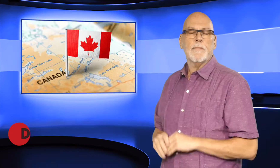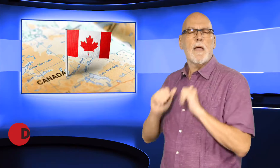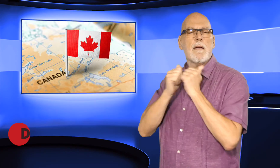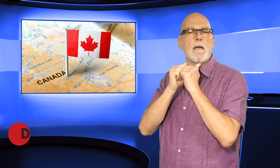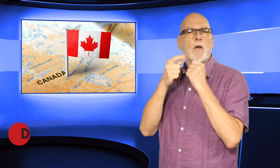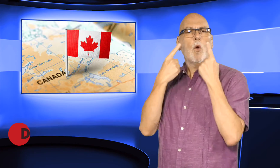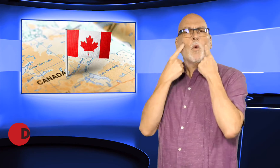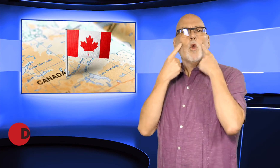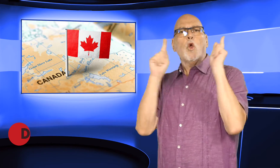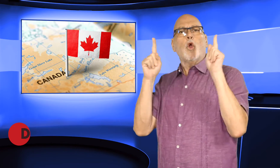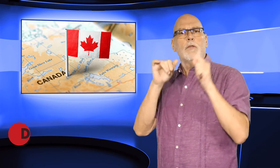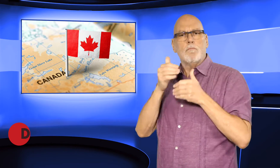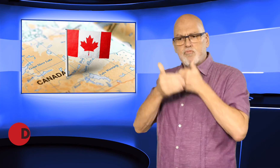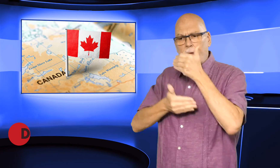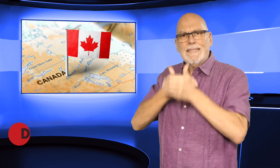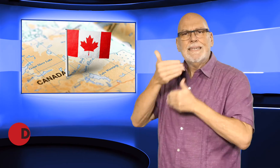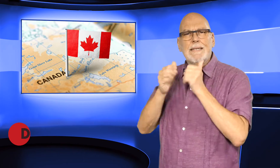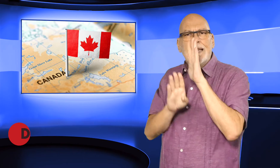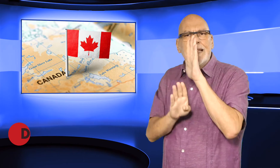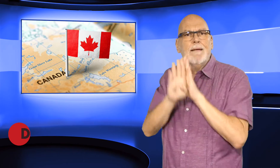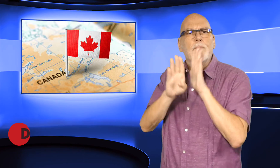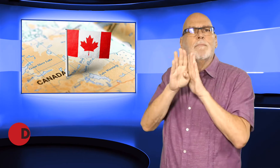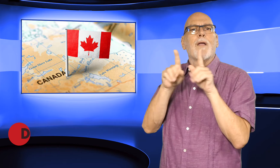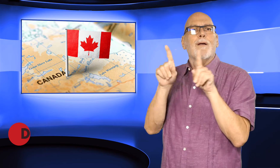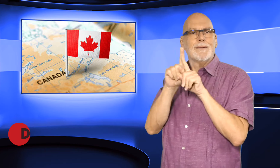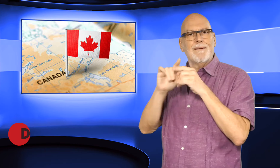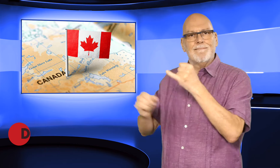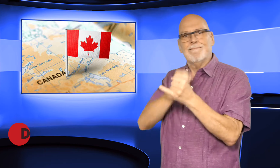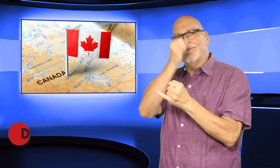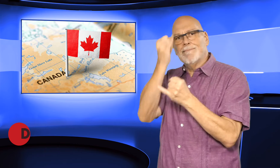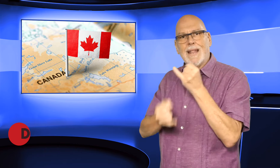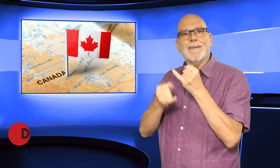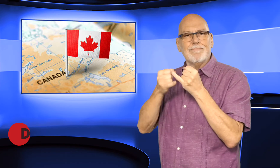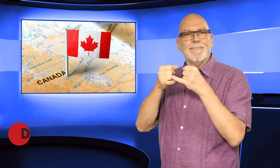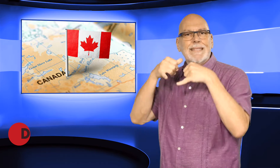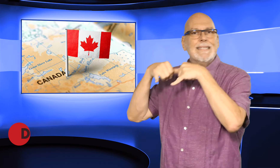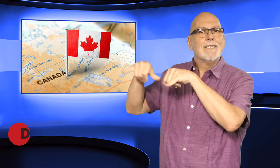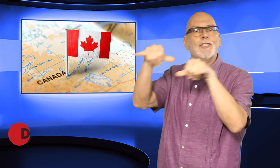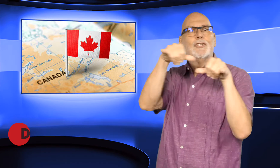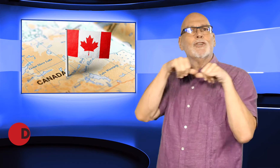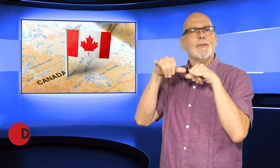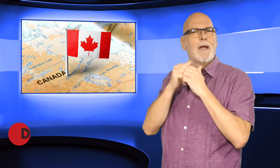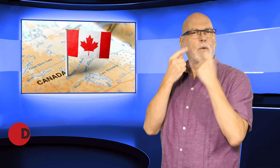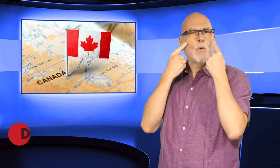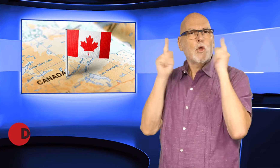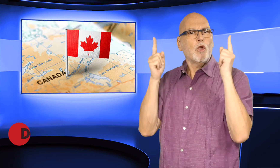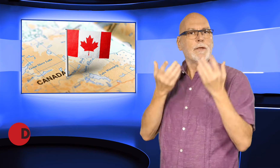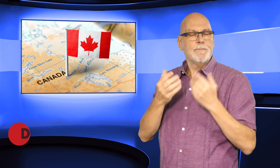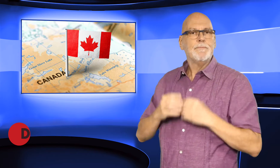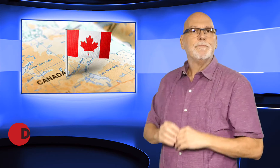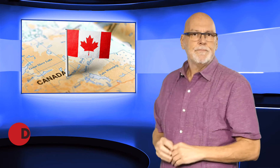[ANSELMO]: How does the process to develop and finalize a Standard work?